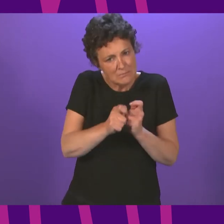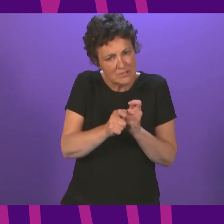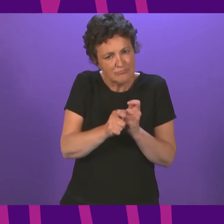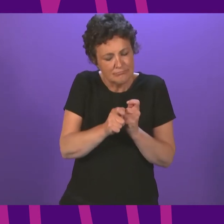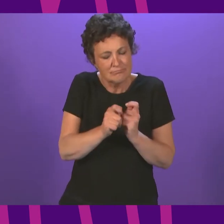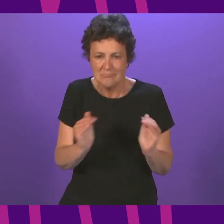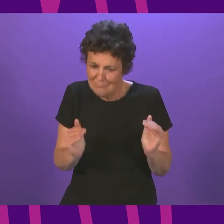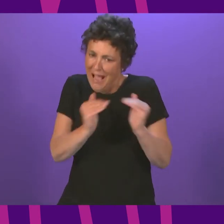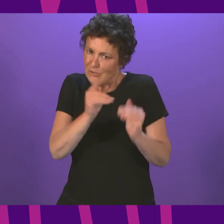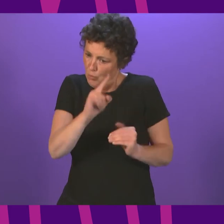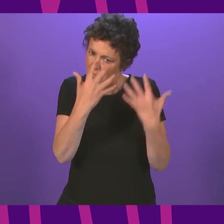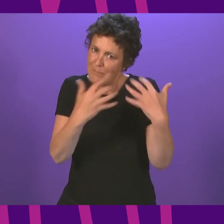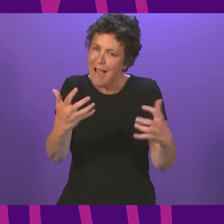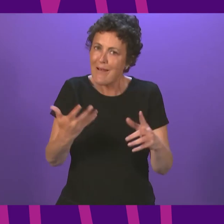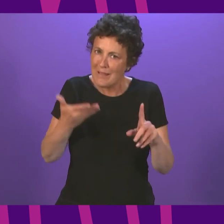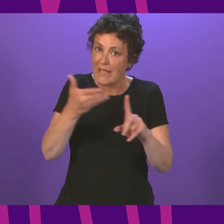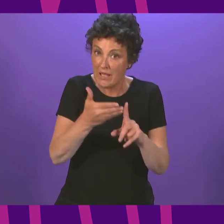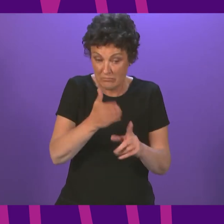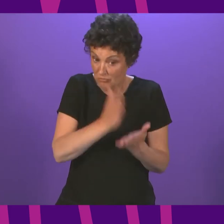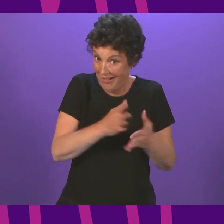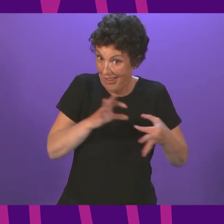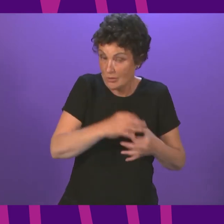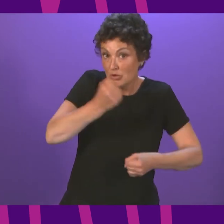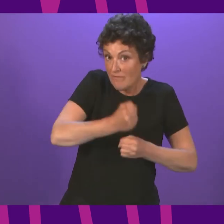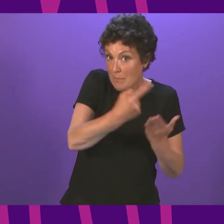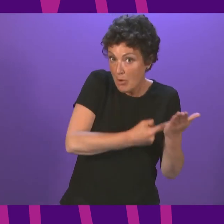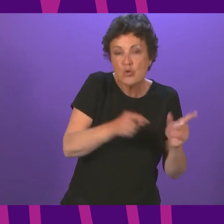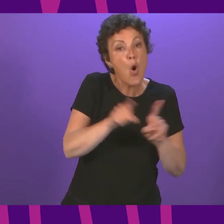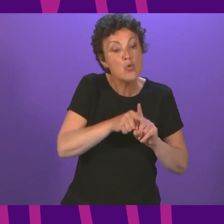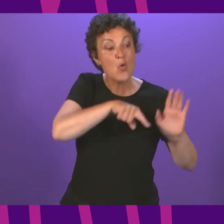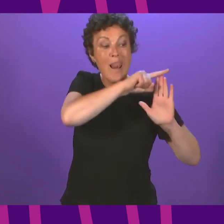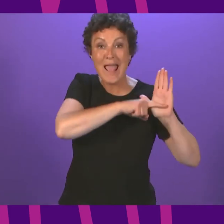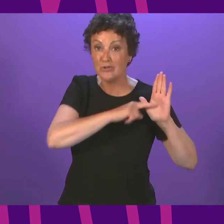relation to both Government policy and legislation that is already on the statute book. There